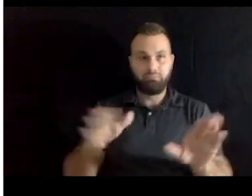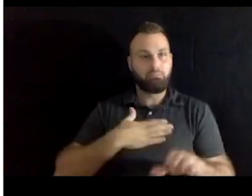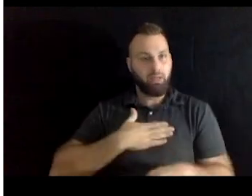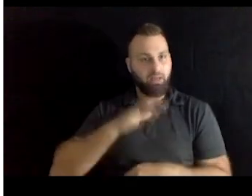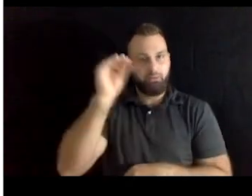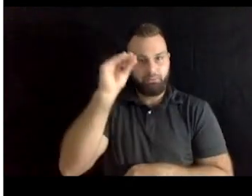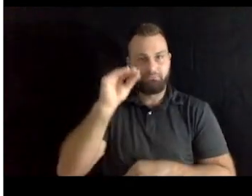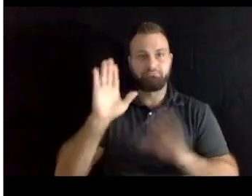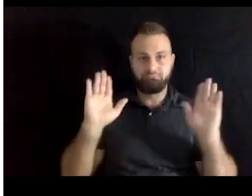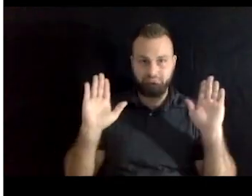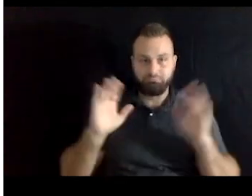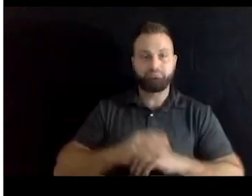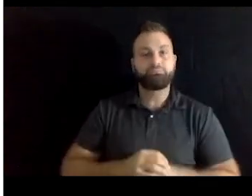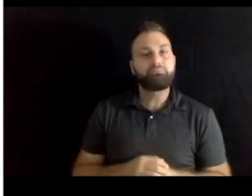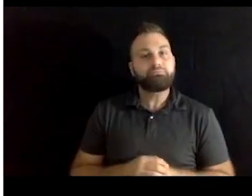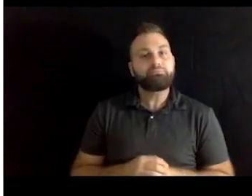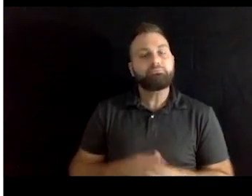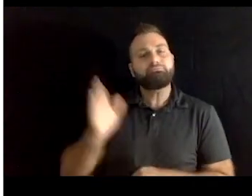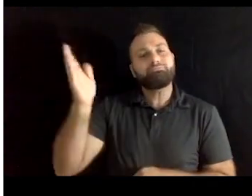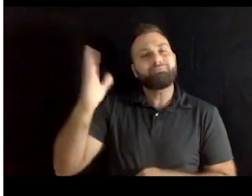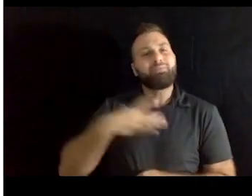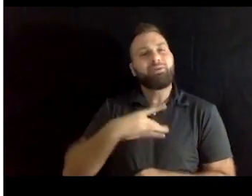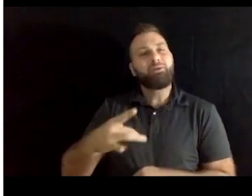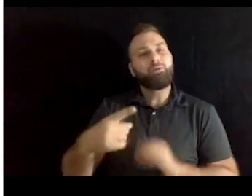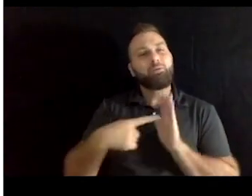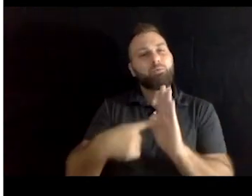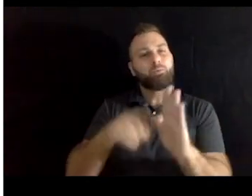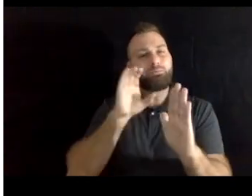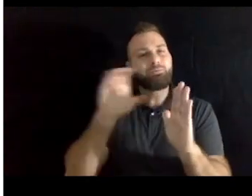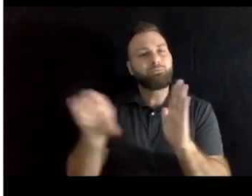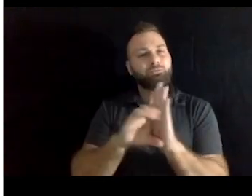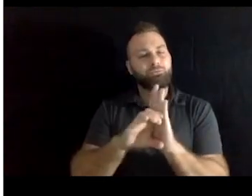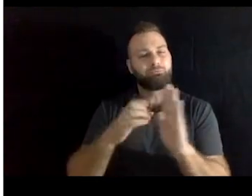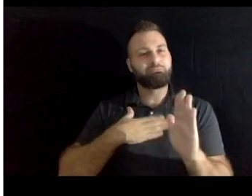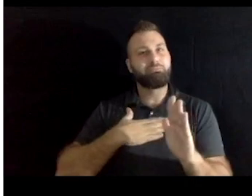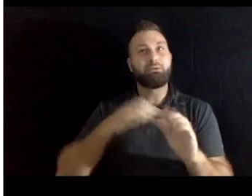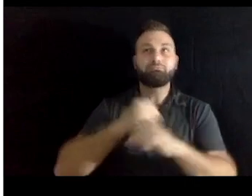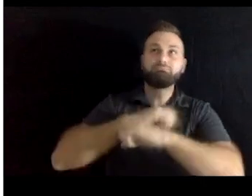I like to start presentations with a picture that captures what I'd like to talk about.